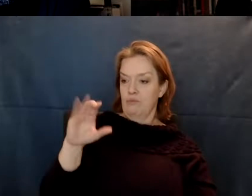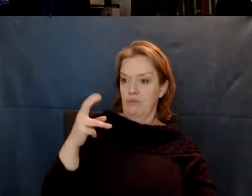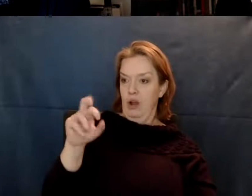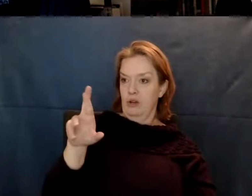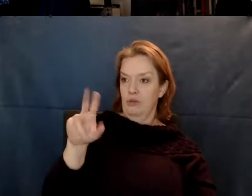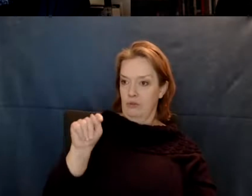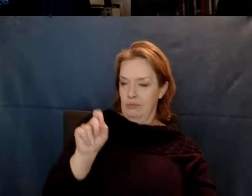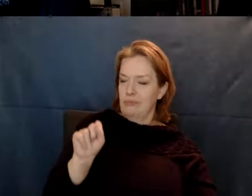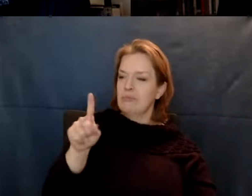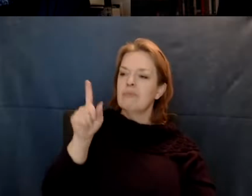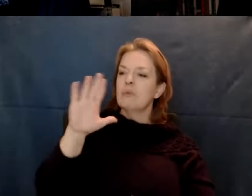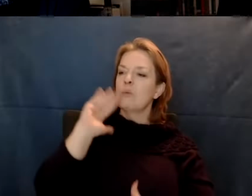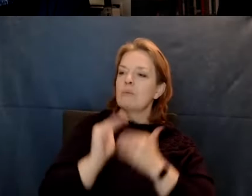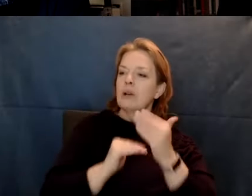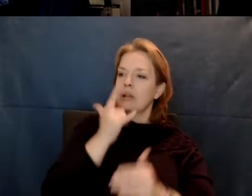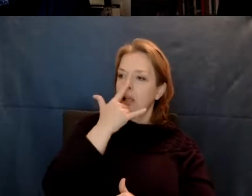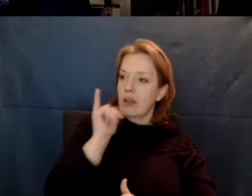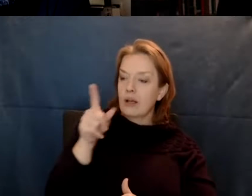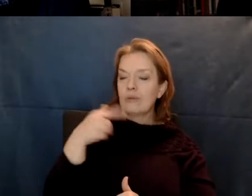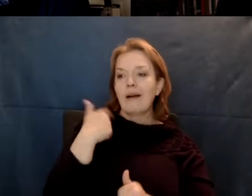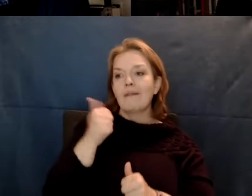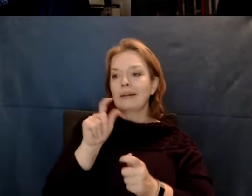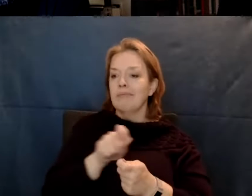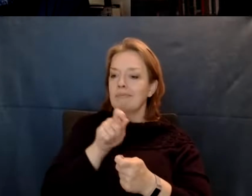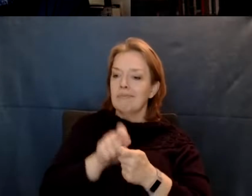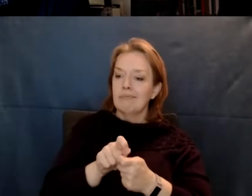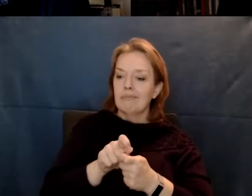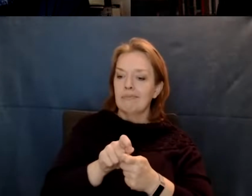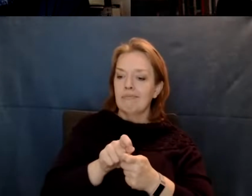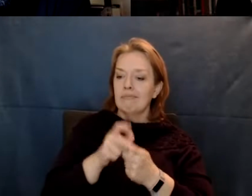Do you have any rituals, actions, or anything like that that help you get started when writing